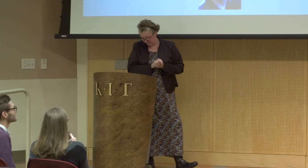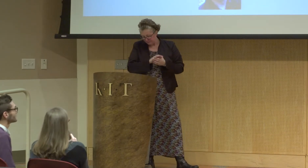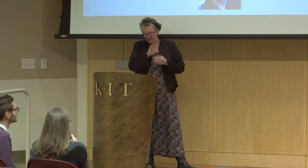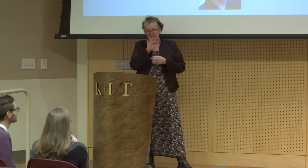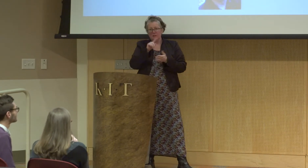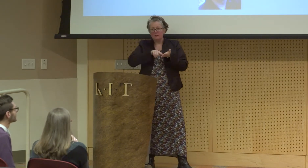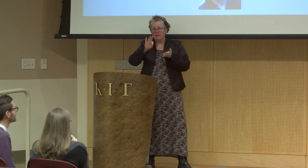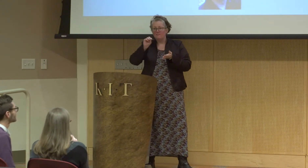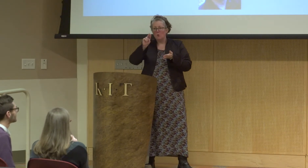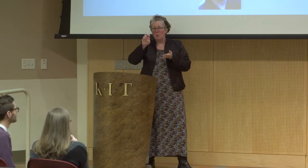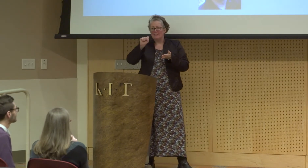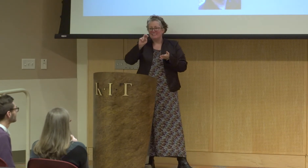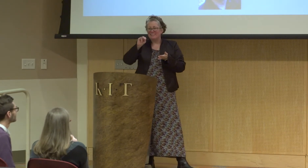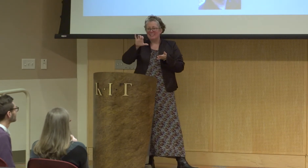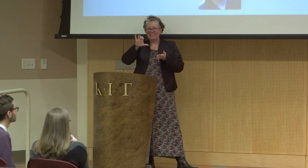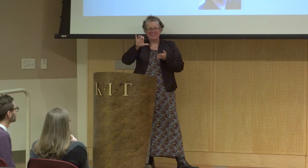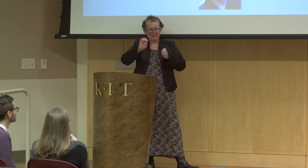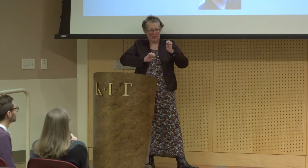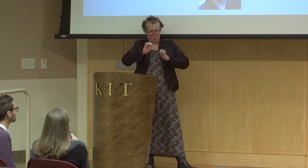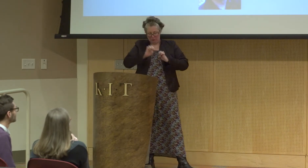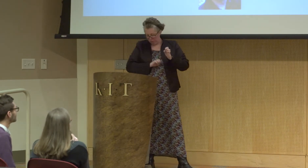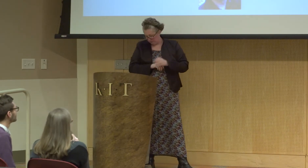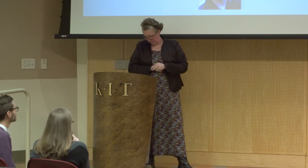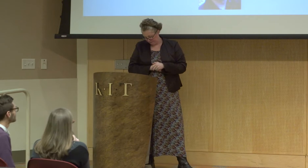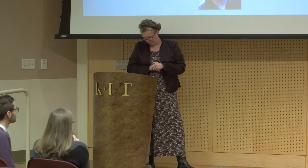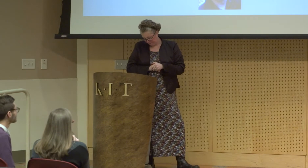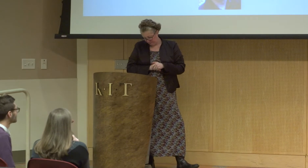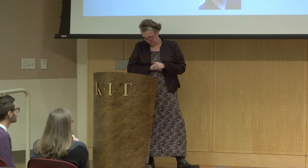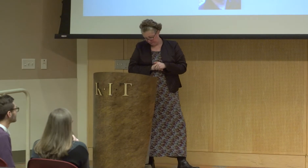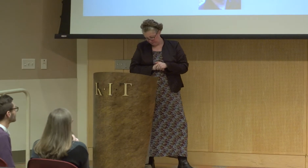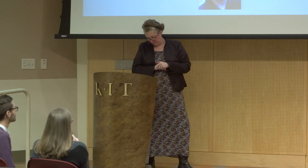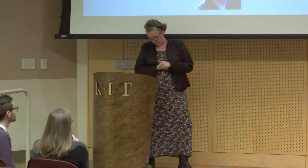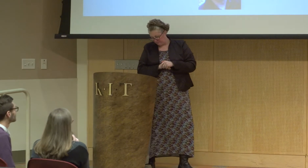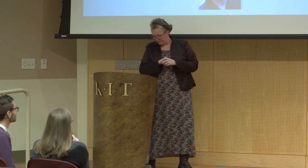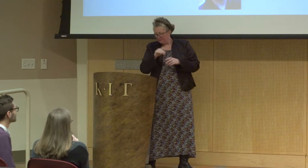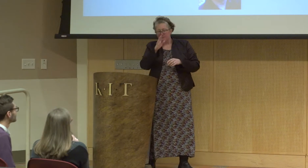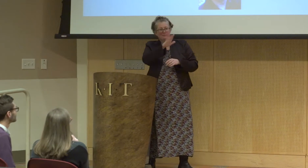linguistics and interpreting, forensic evaluations.